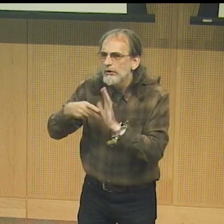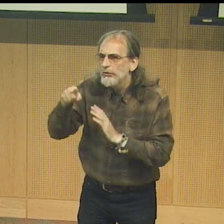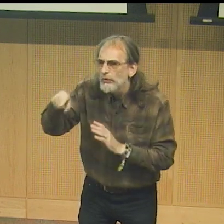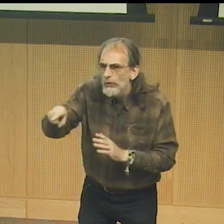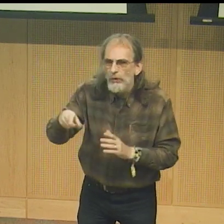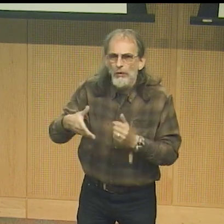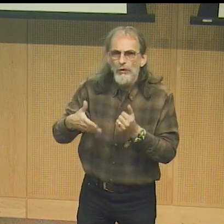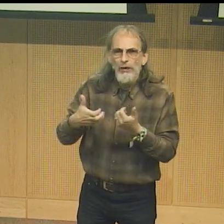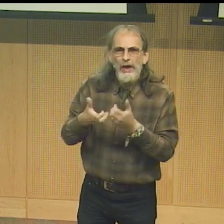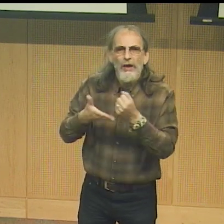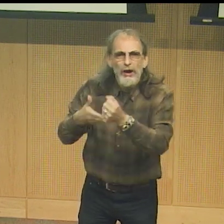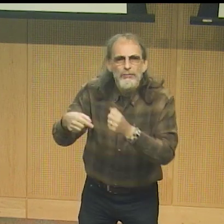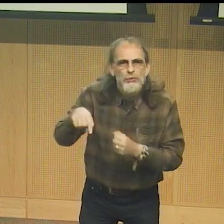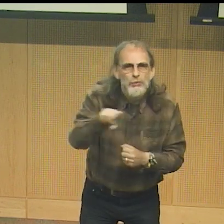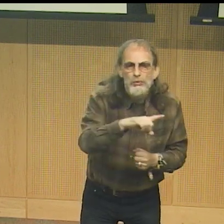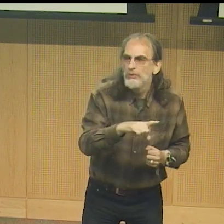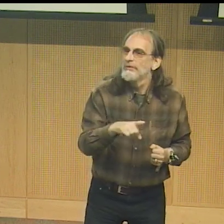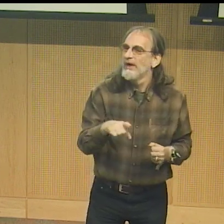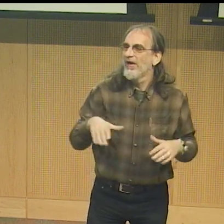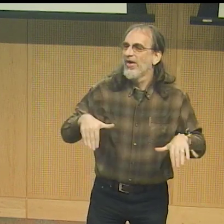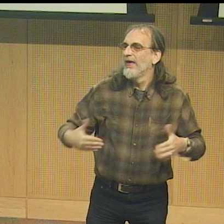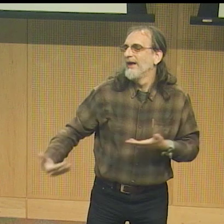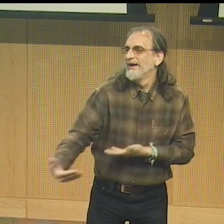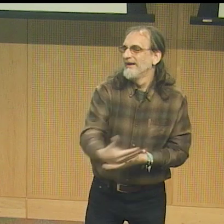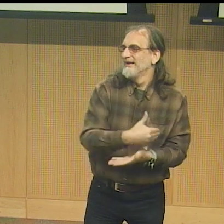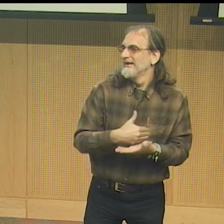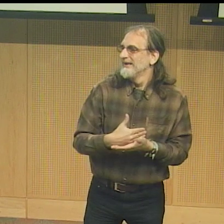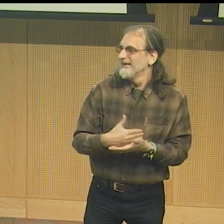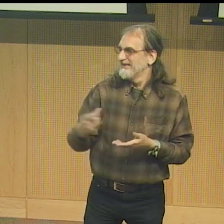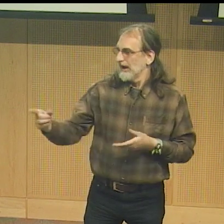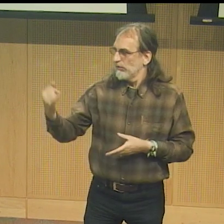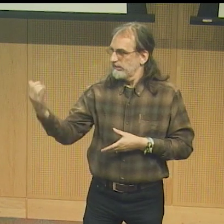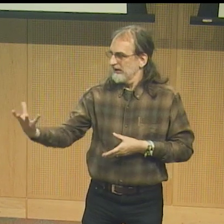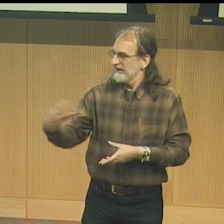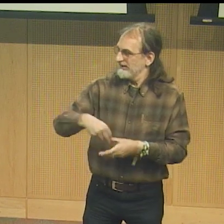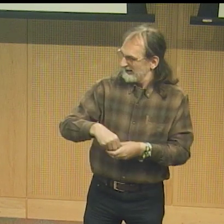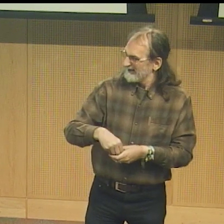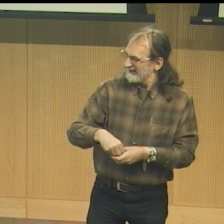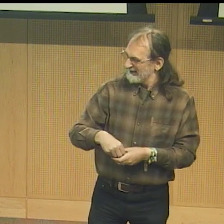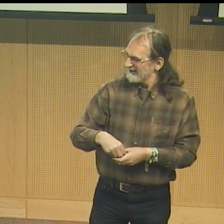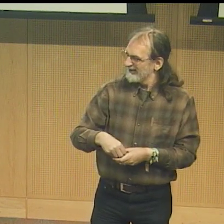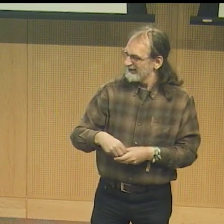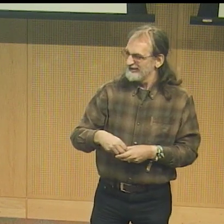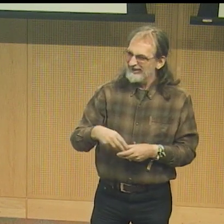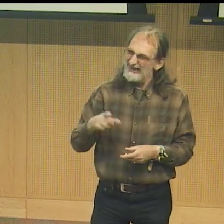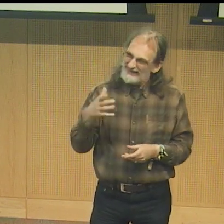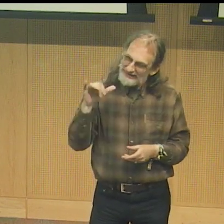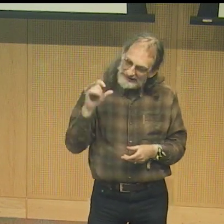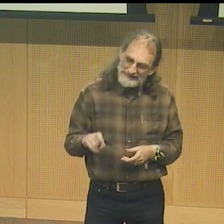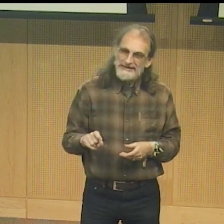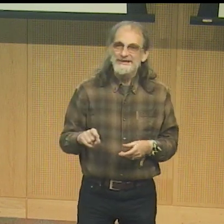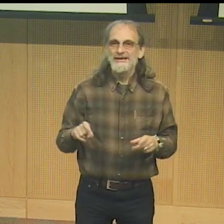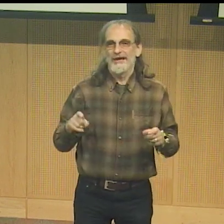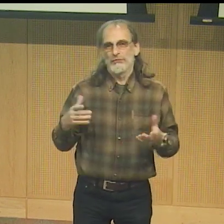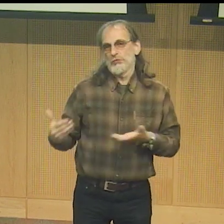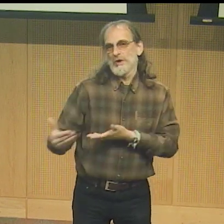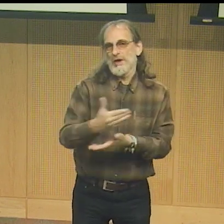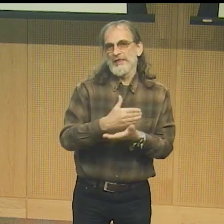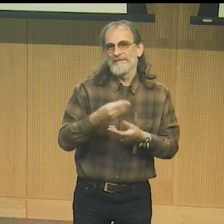maybe questioning individuals to ask themselves how Deafhood has affected them and what insight has come from